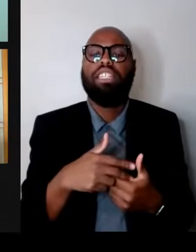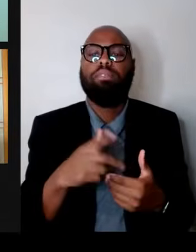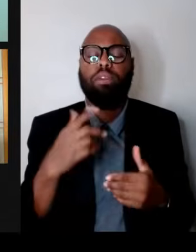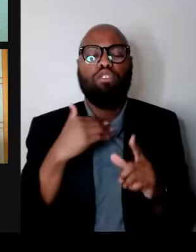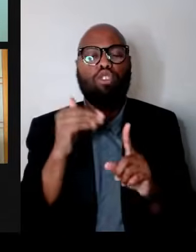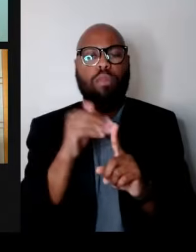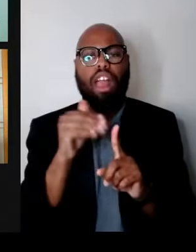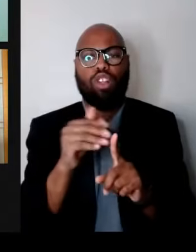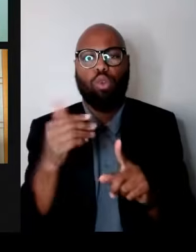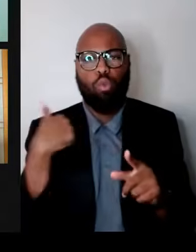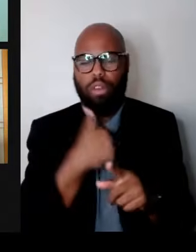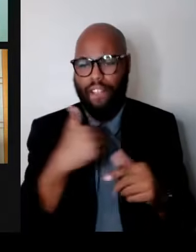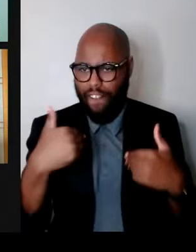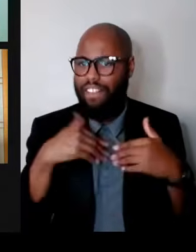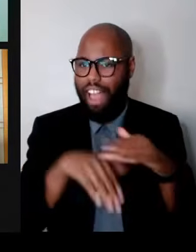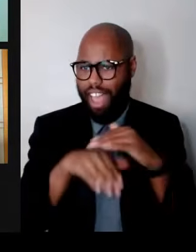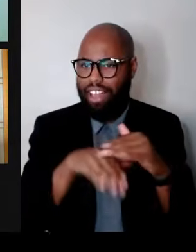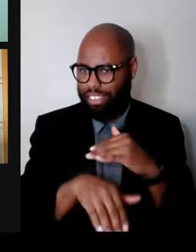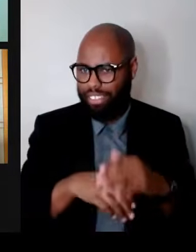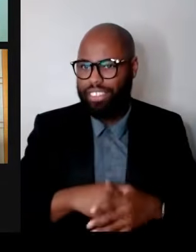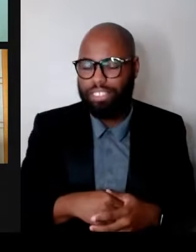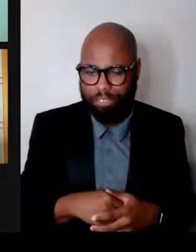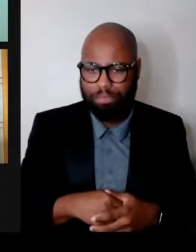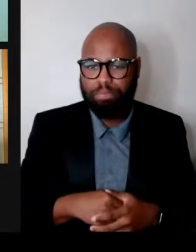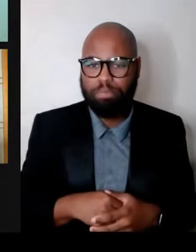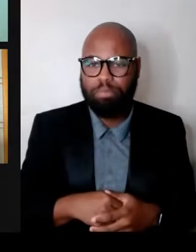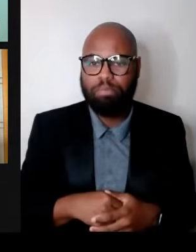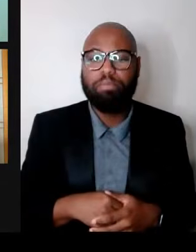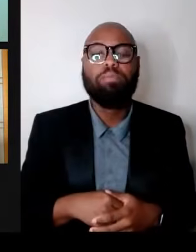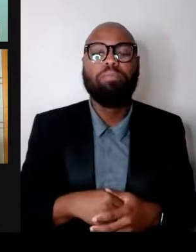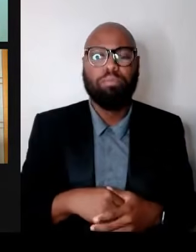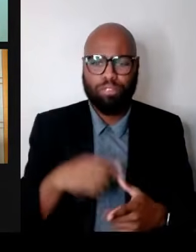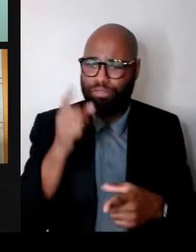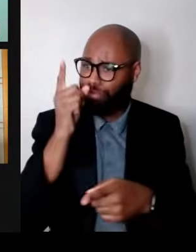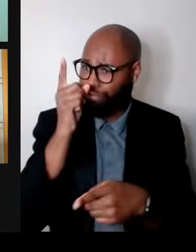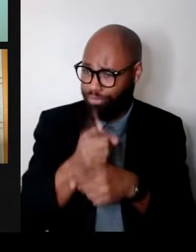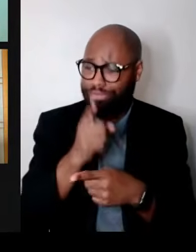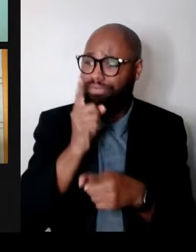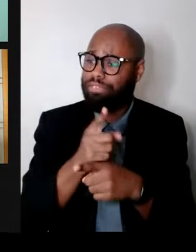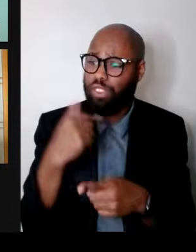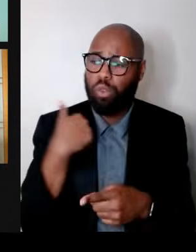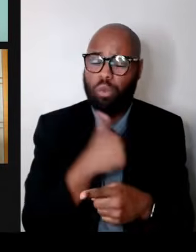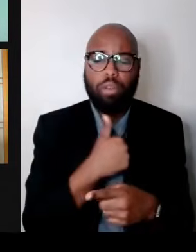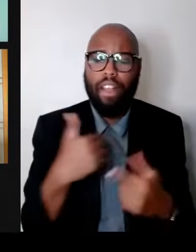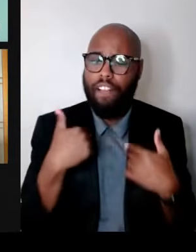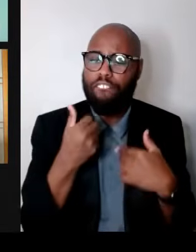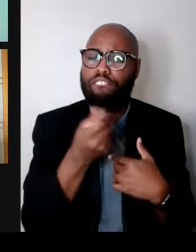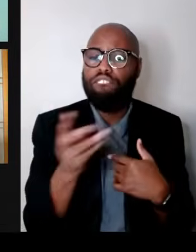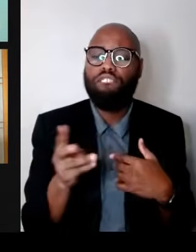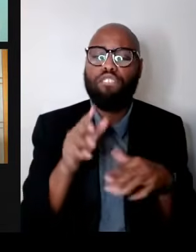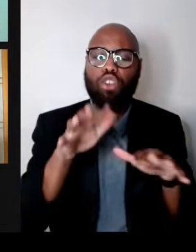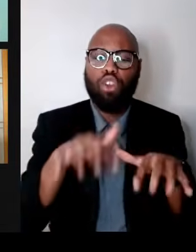Right, right. We have a couple of audience questions and one of them is a great segue, Nala,